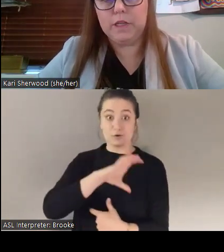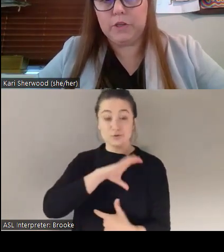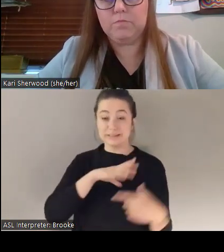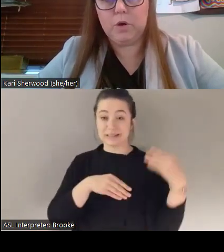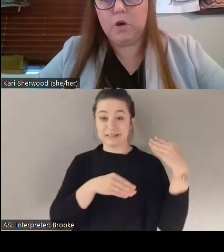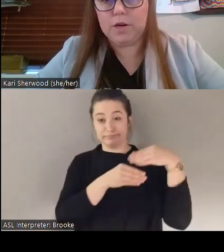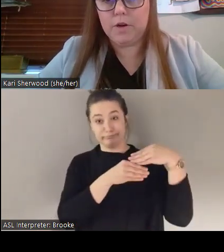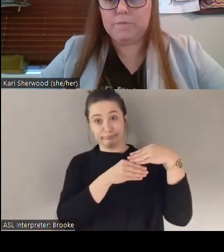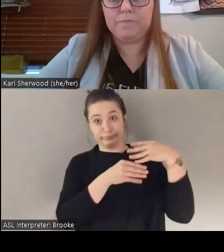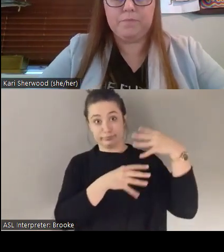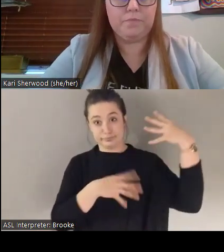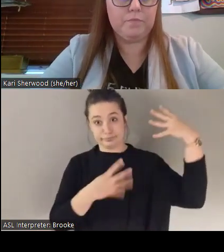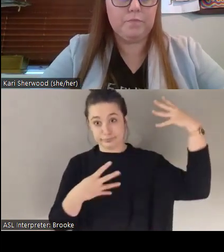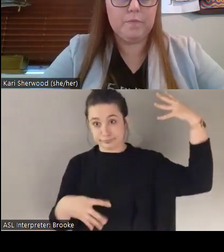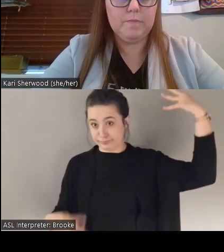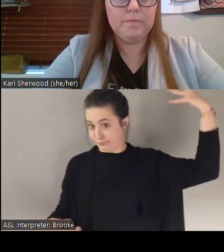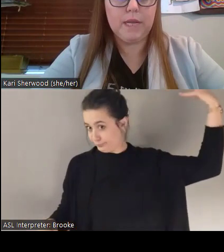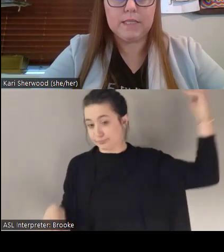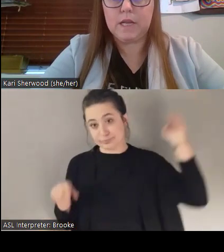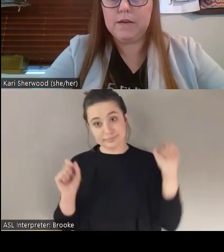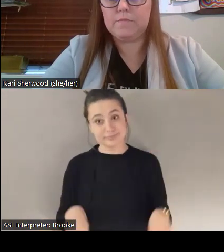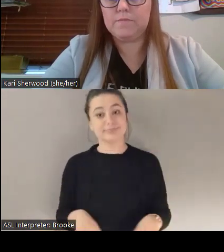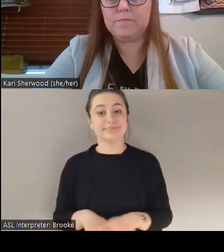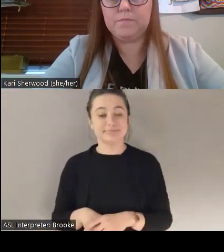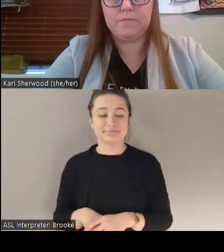really go on and on. Next slide.